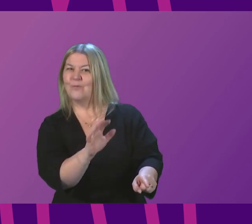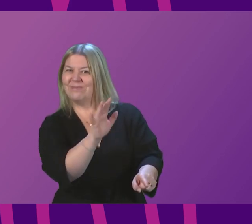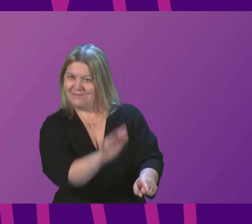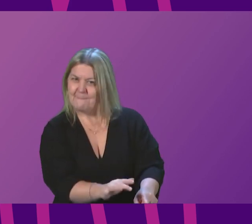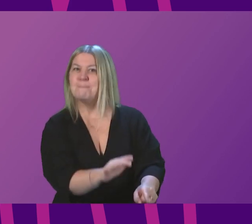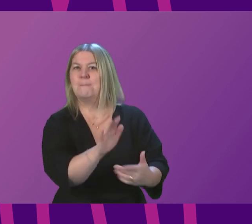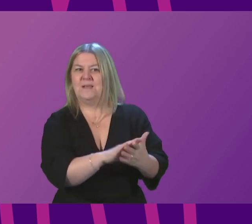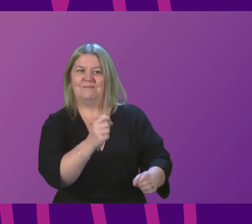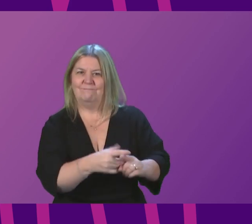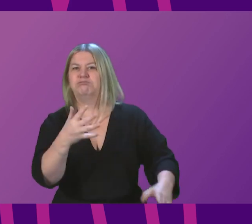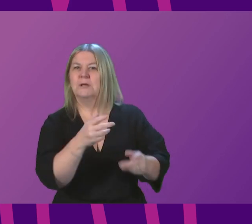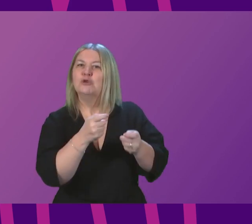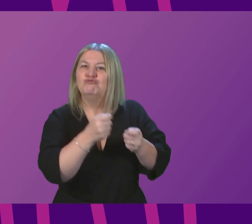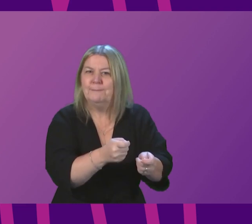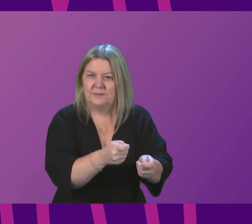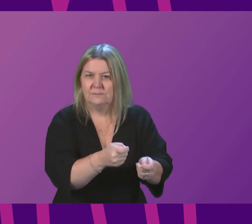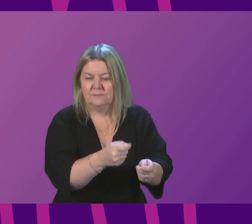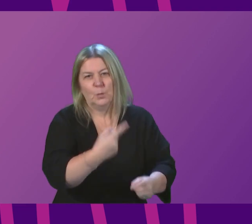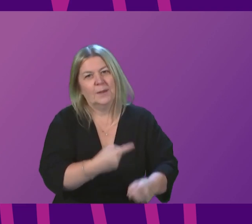fast-track pathway as quickly as possible.